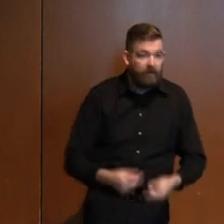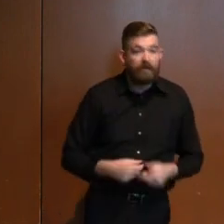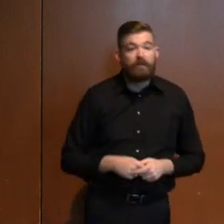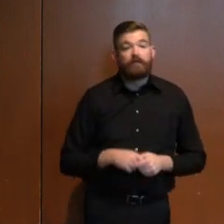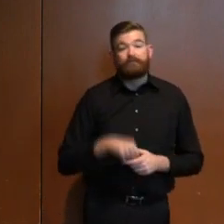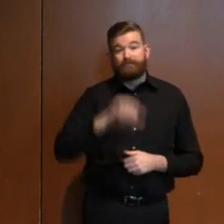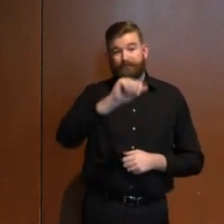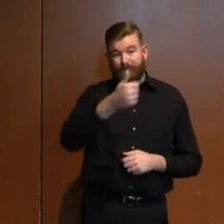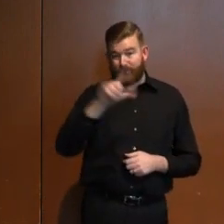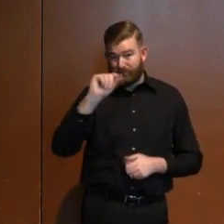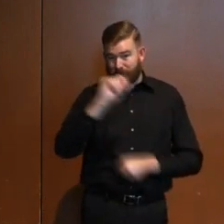JUST PHENOMENAL EFFORTS.